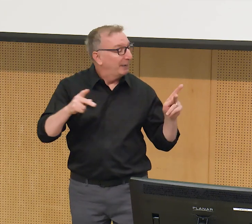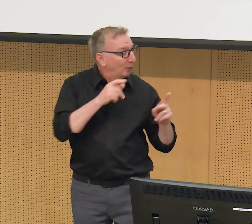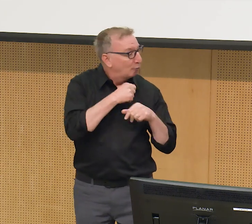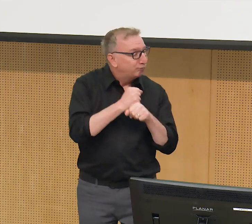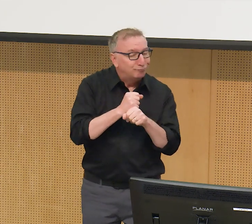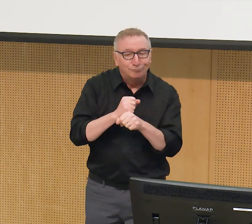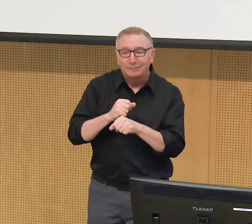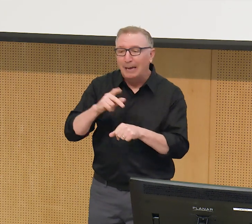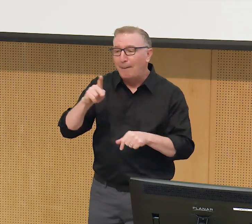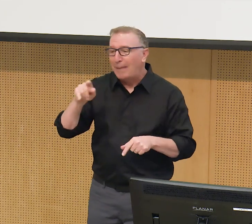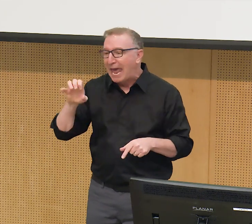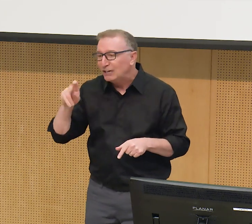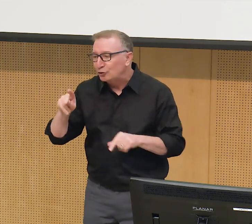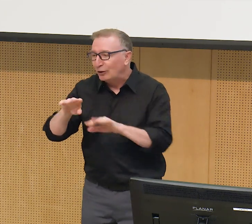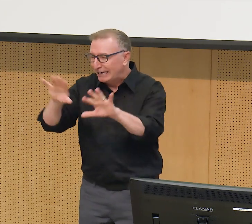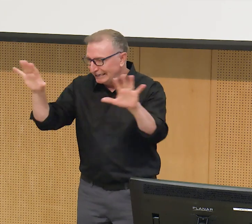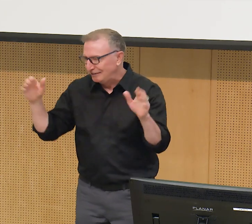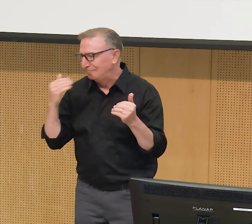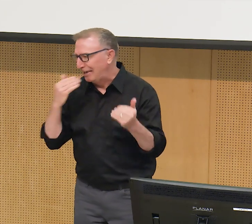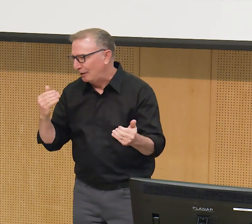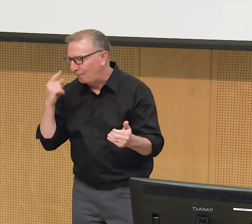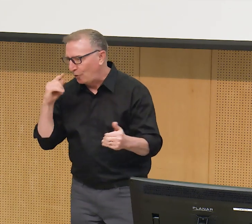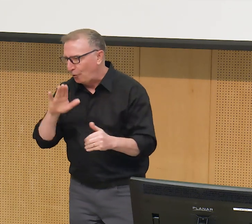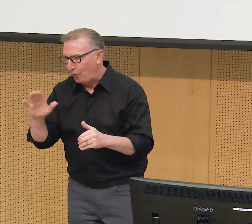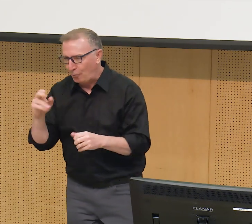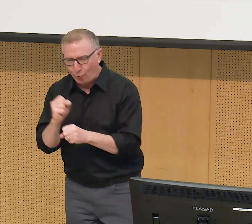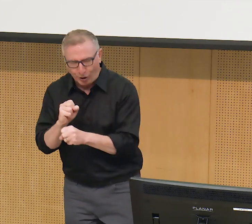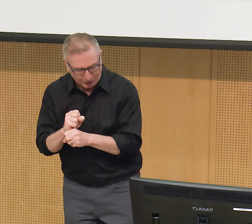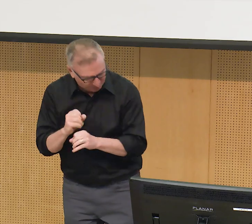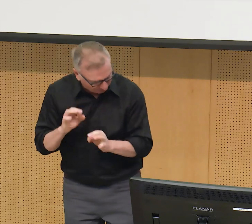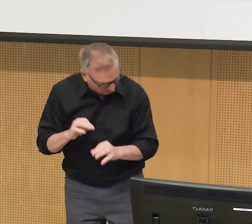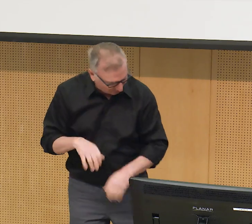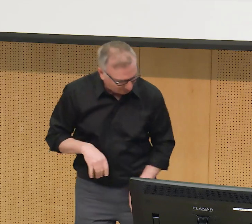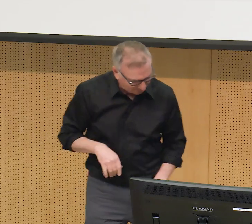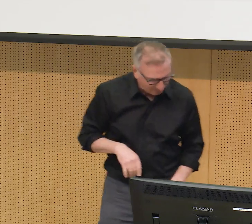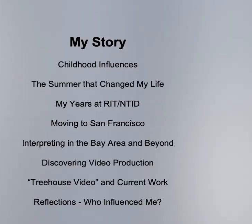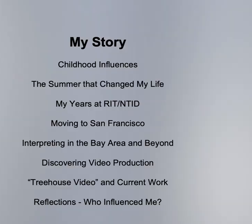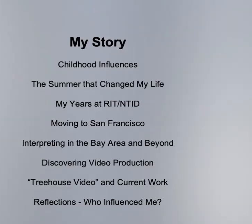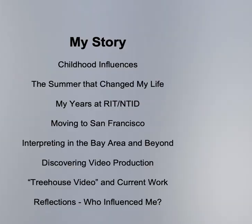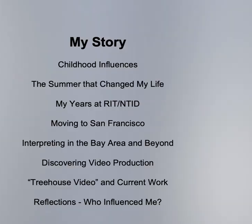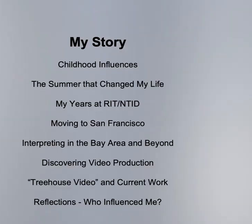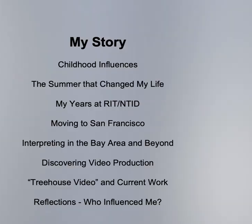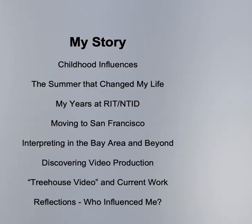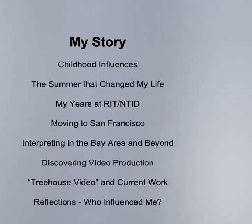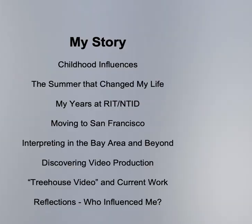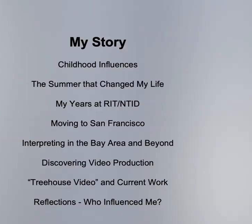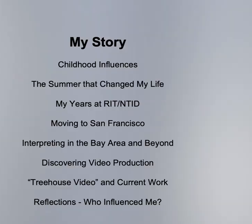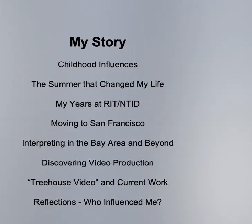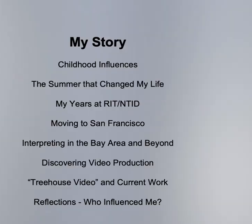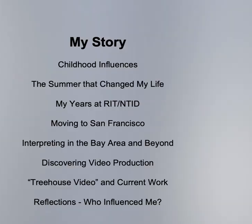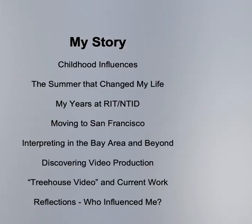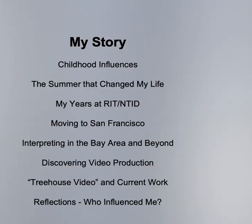our 3 interpreters, as well as tech for today's series. This is what I'm gonna be talking about today.